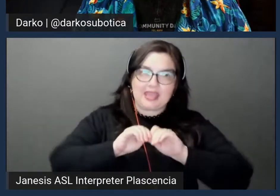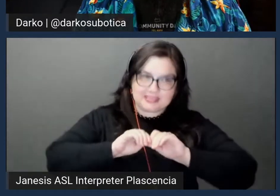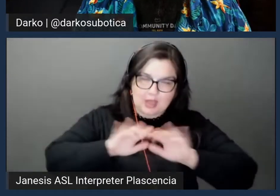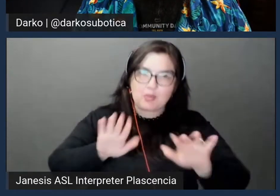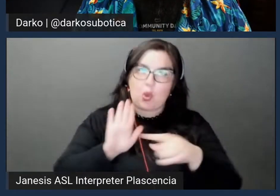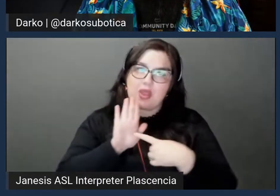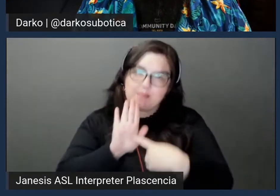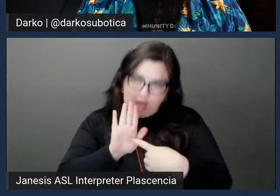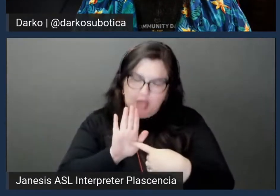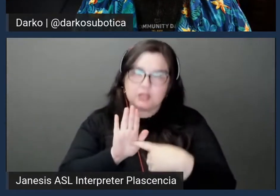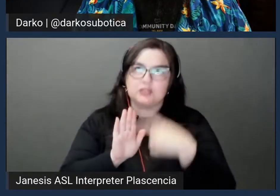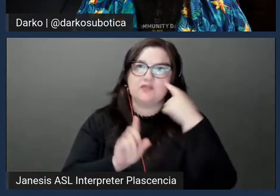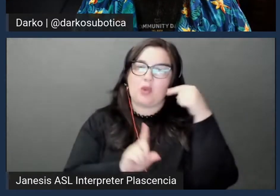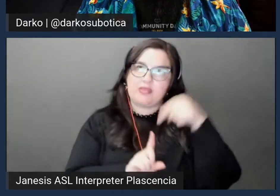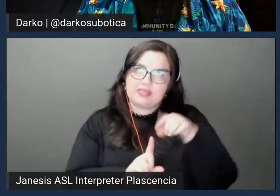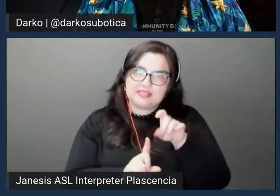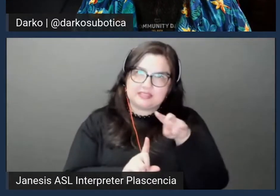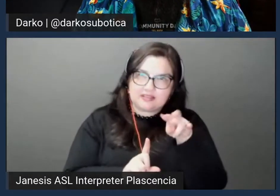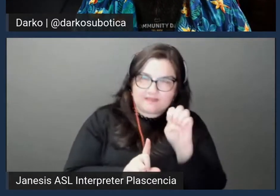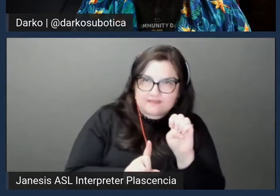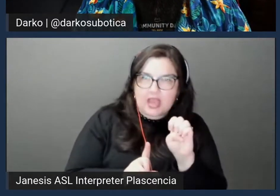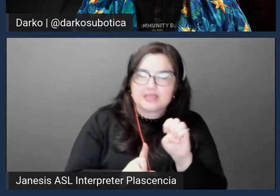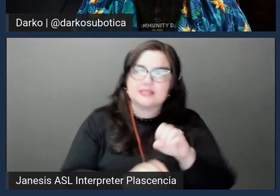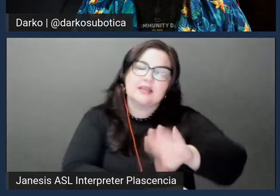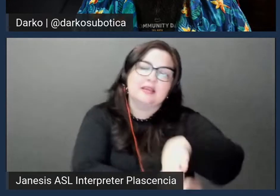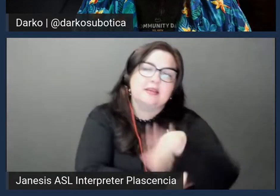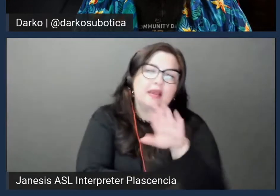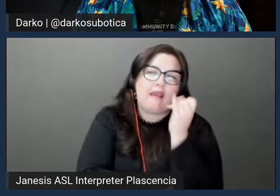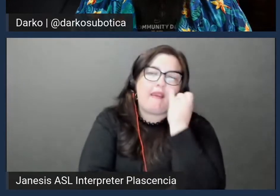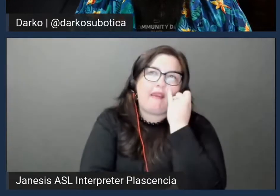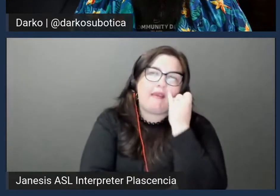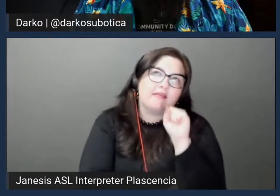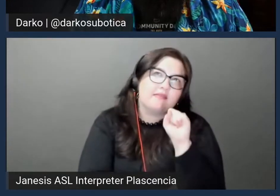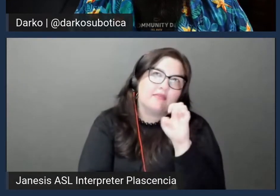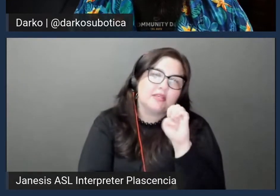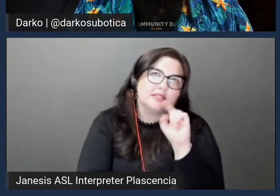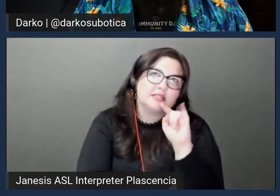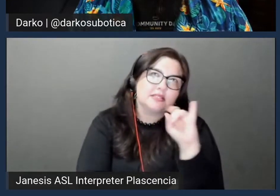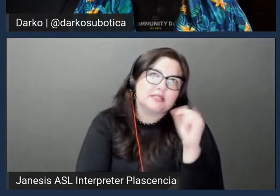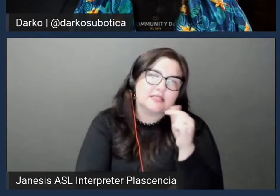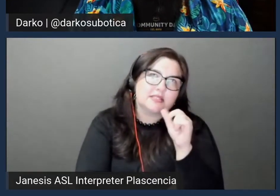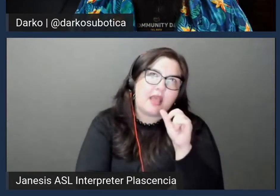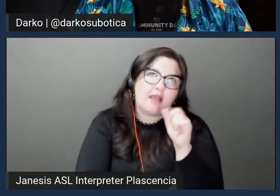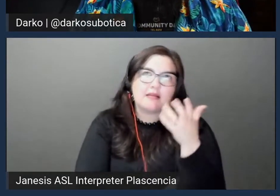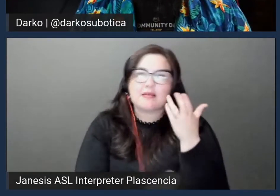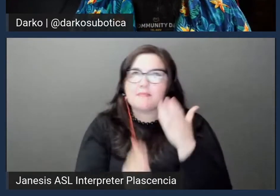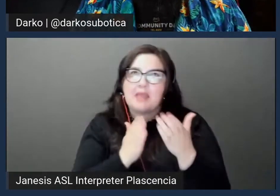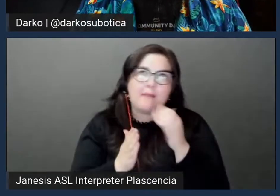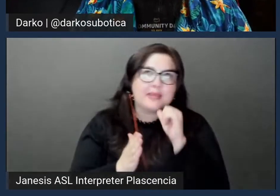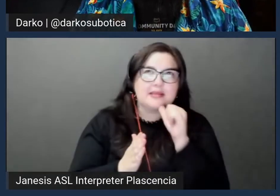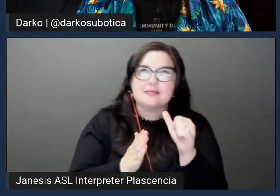but if there's a setting where you don't have a great connection back to the cloud,